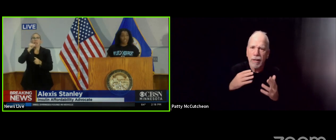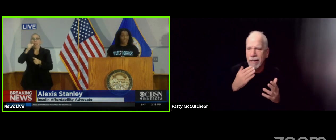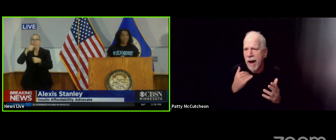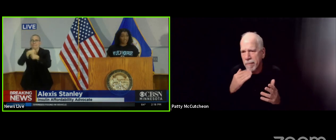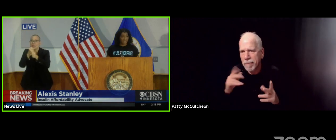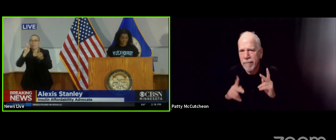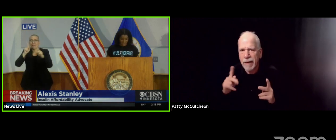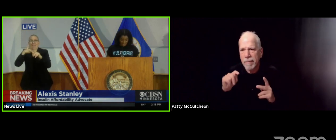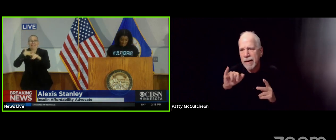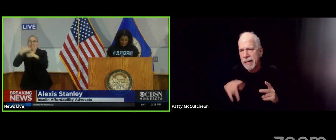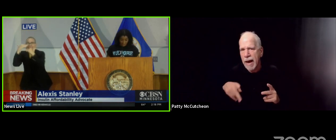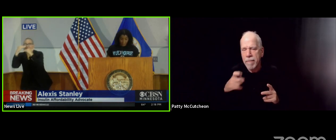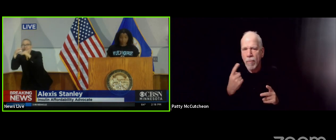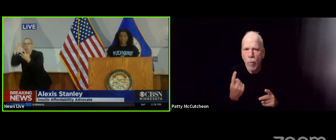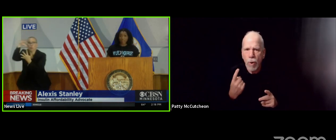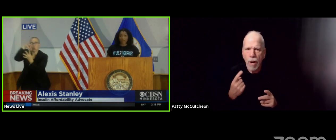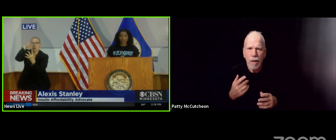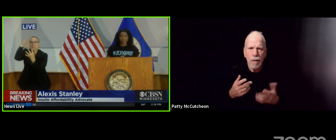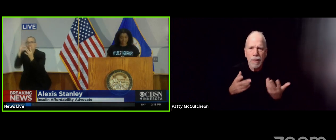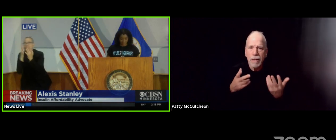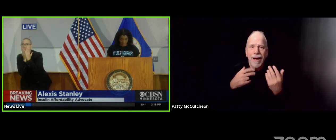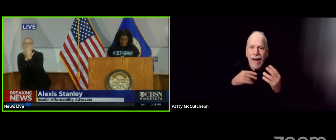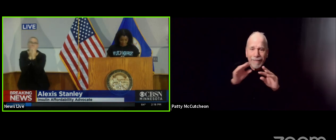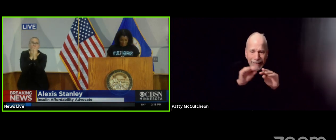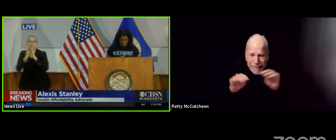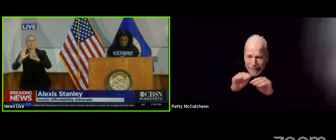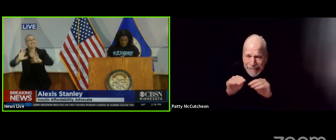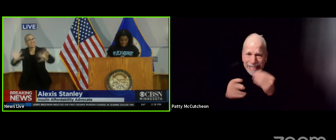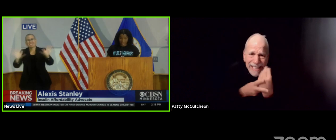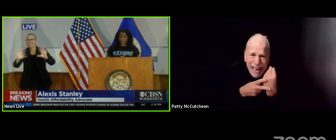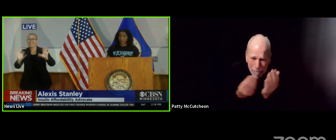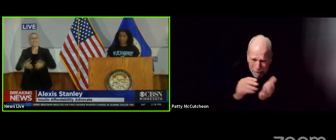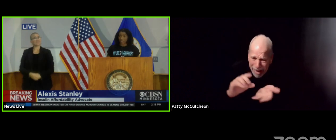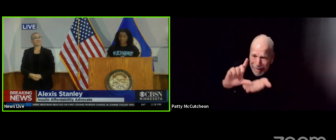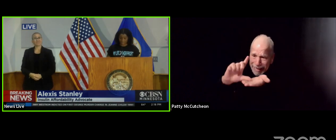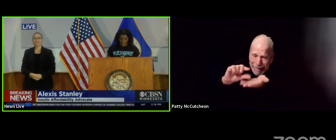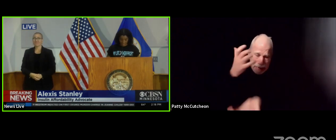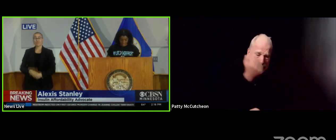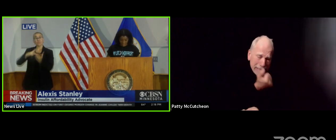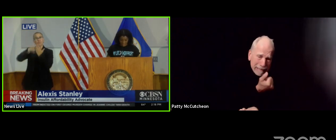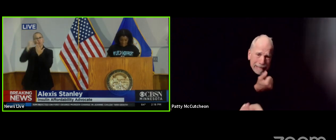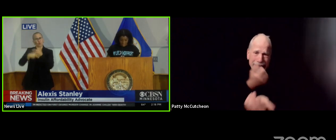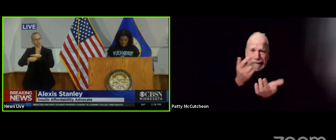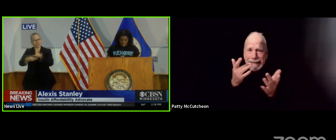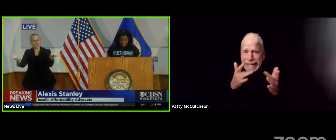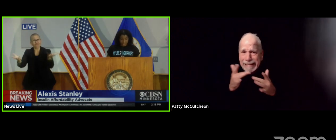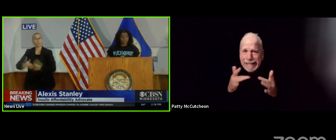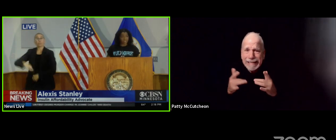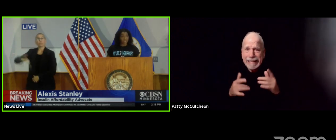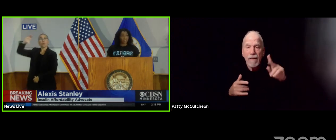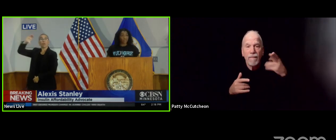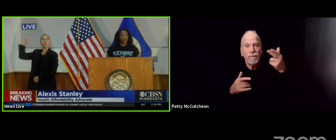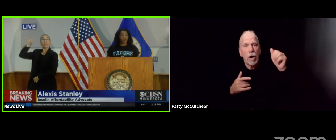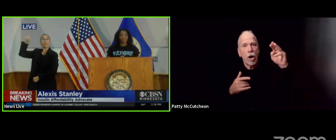ADVOCATED FOR REAL POLICY REFORMS IS APPALLING. THAT IS INSULTING TO ALL THE